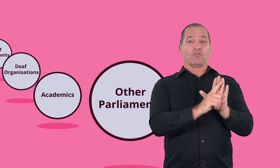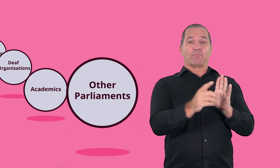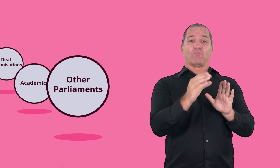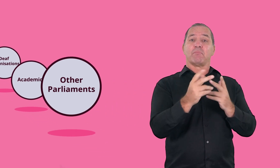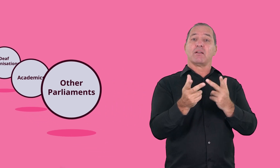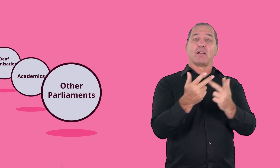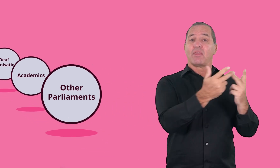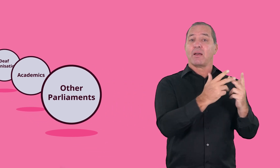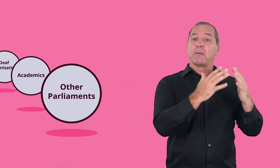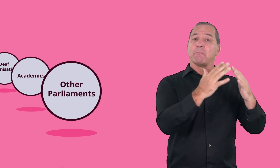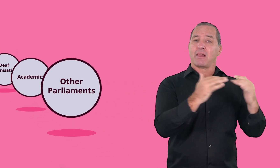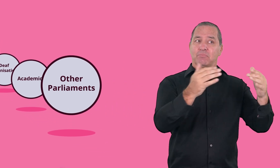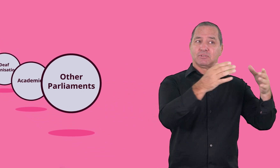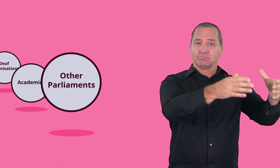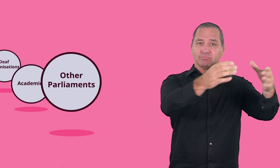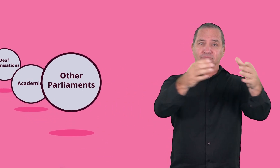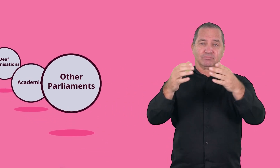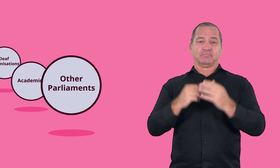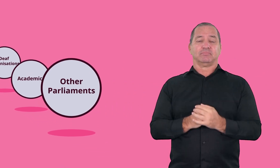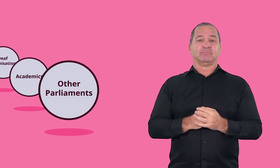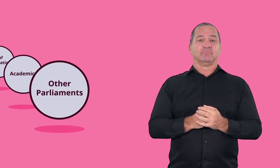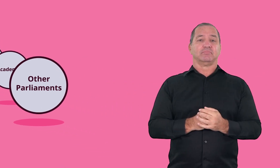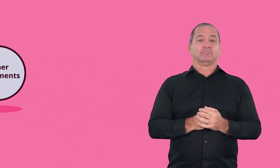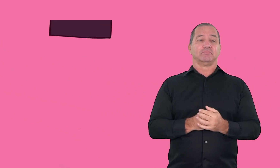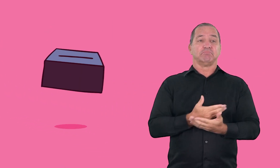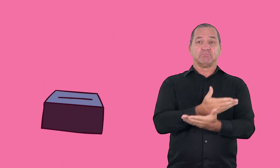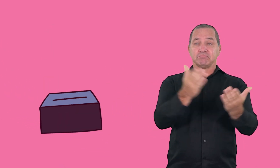and representatives from other parliaments